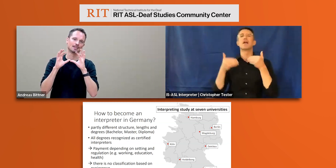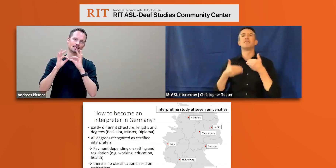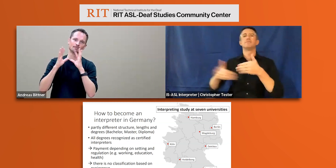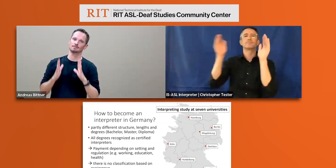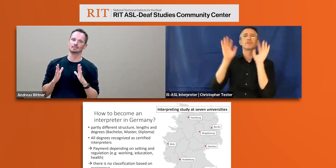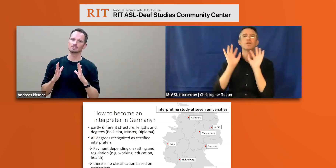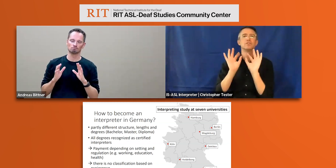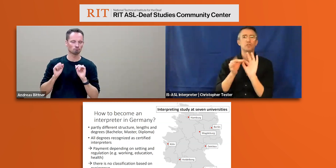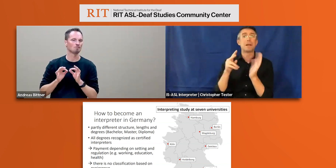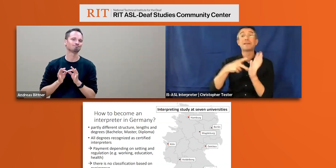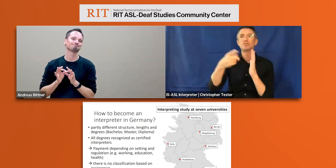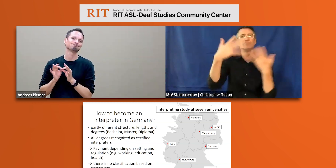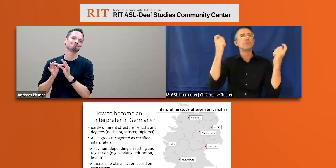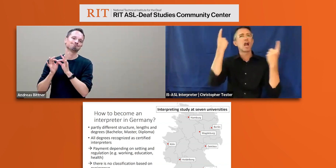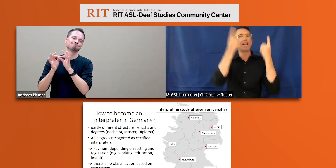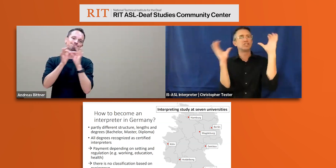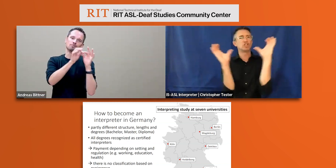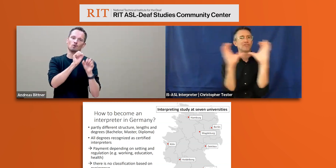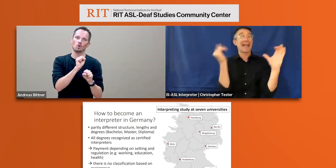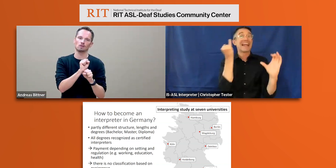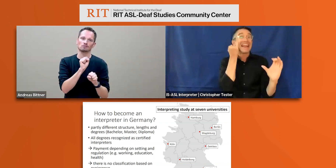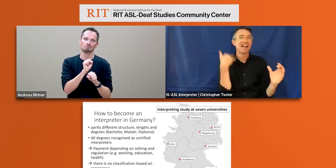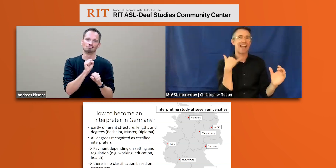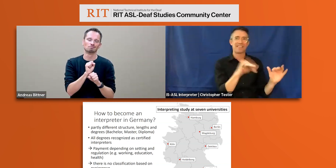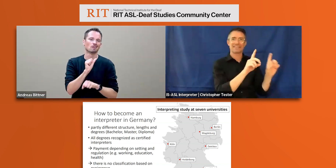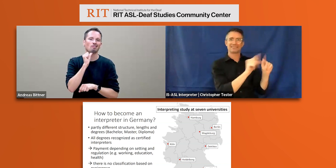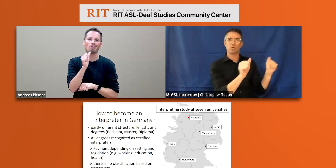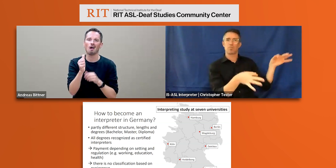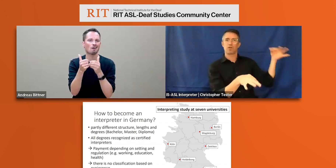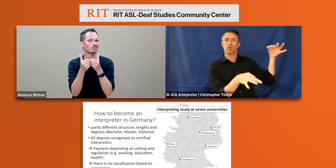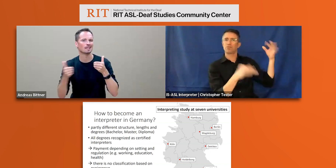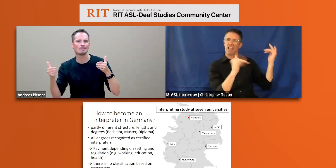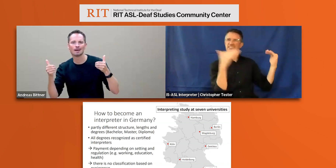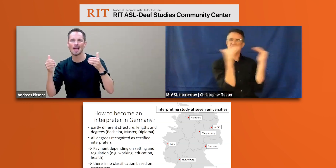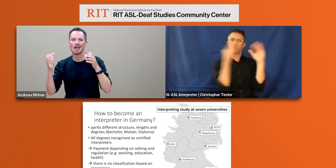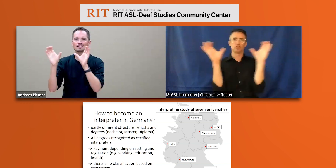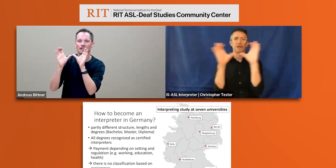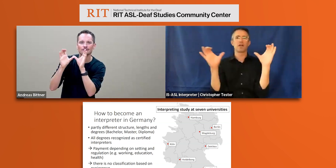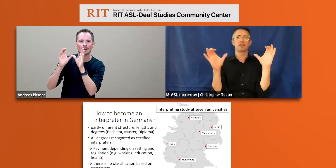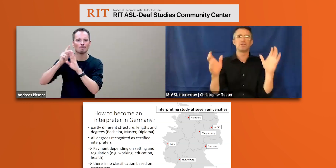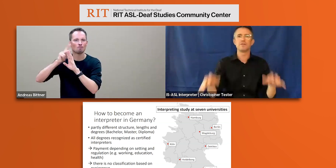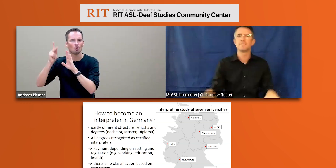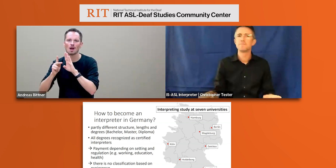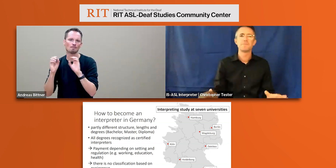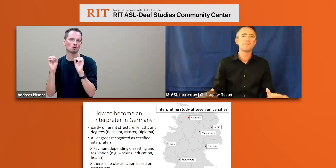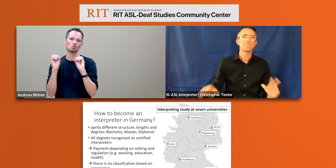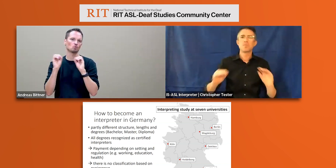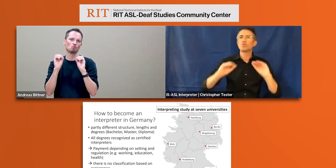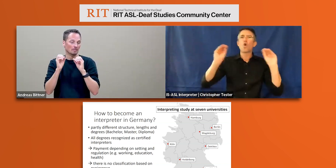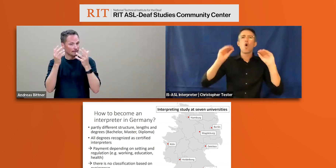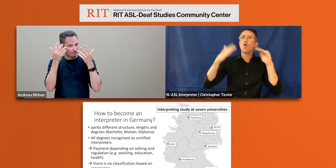certification program. And so, once you've gone through the program that is offered in these cities,